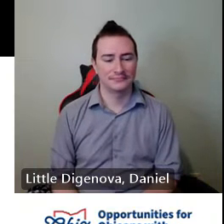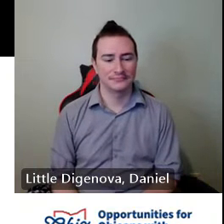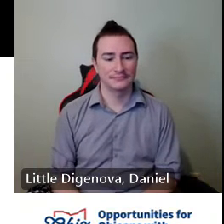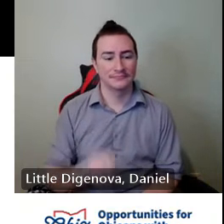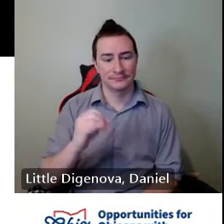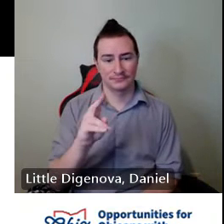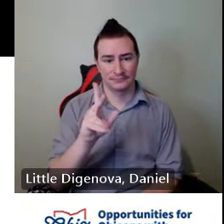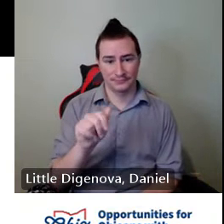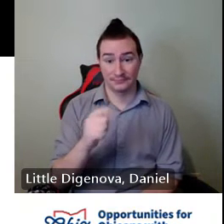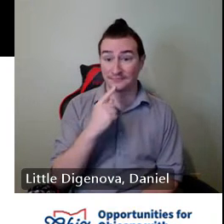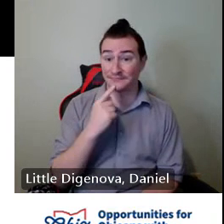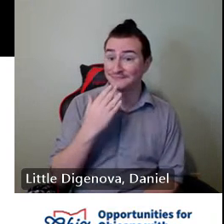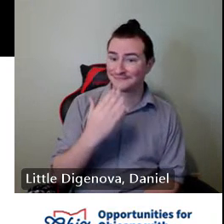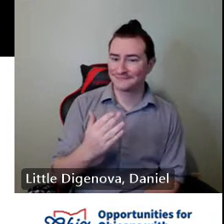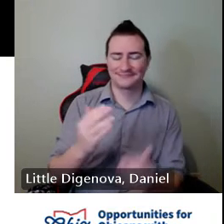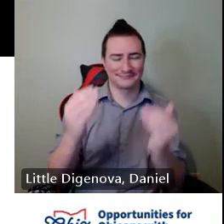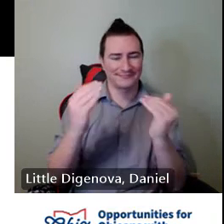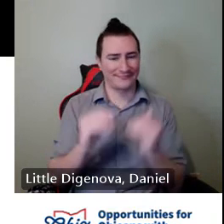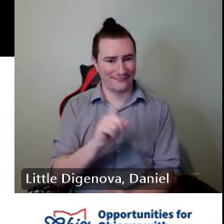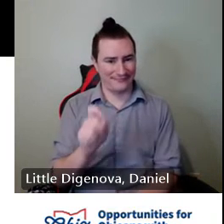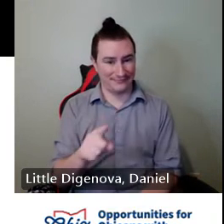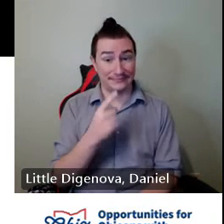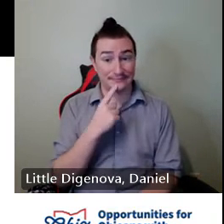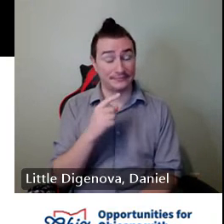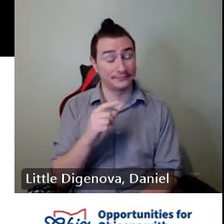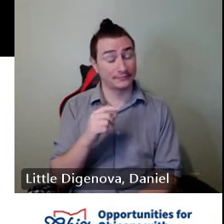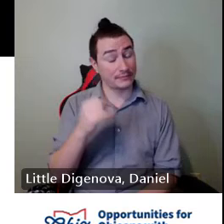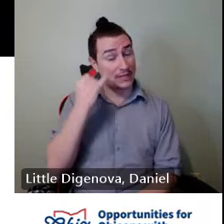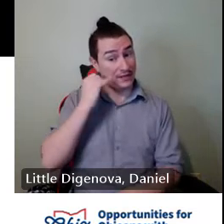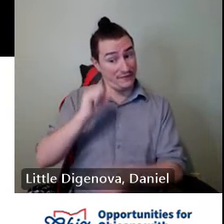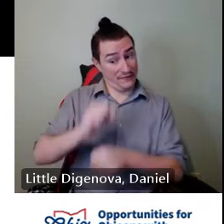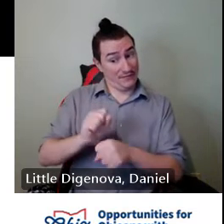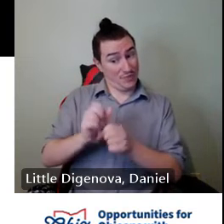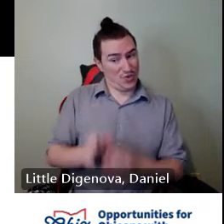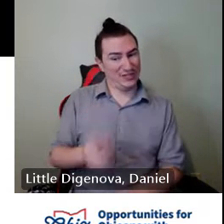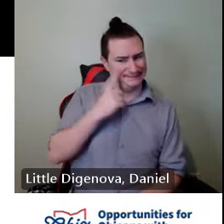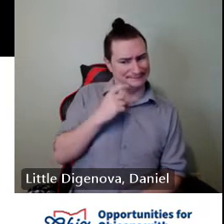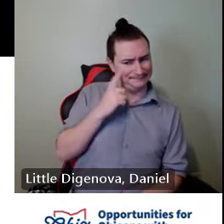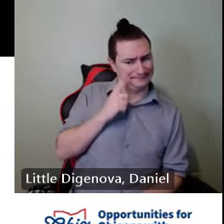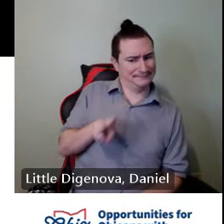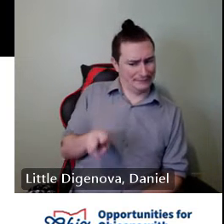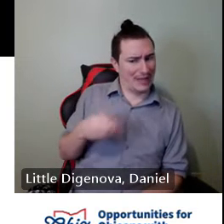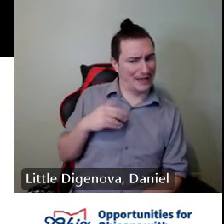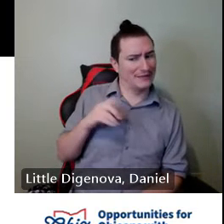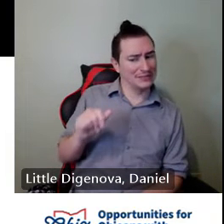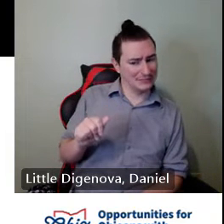“If you manage an employee that you suspect might have a disability and benefit from accommodation, but they have not